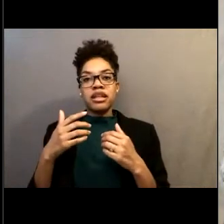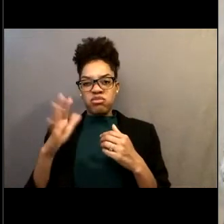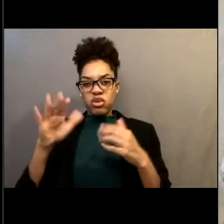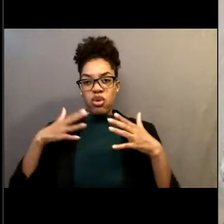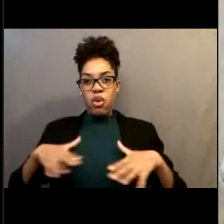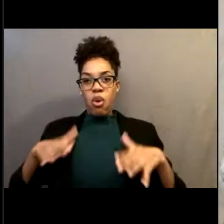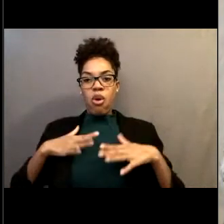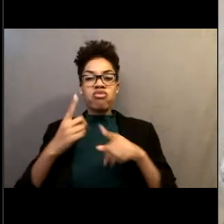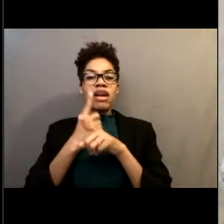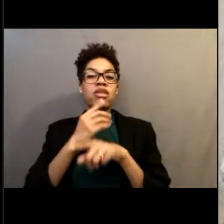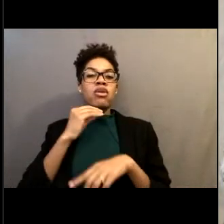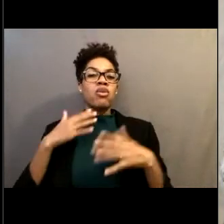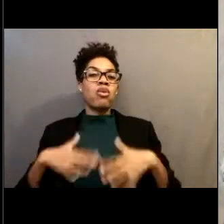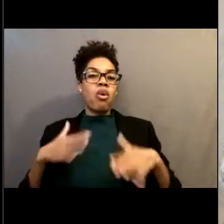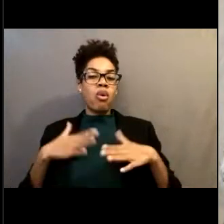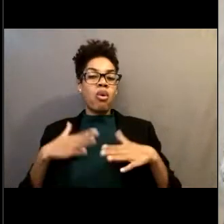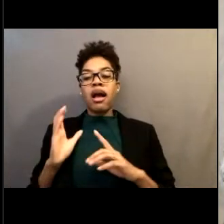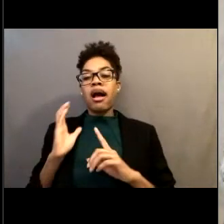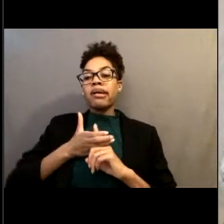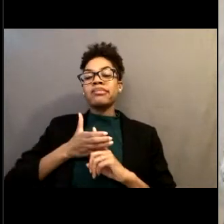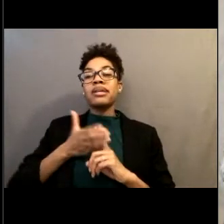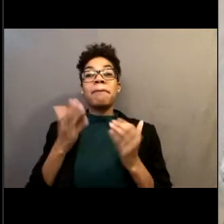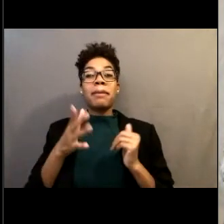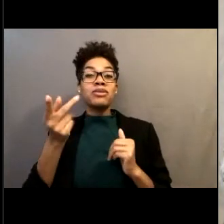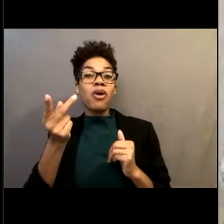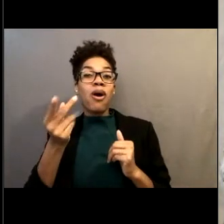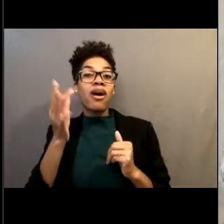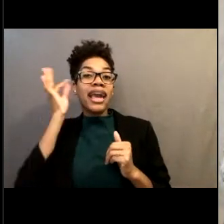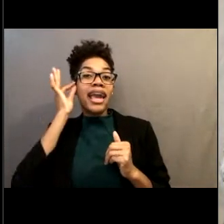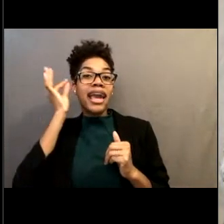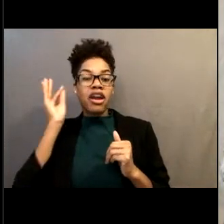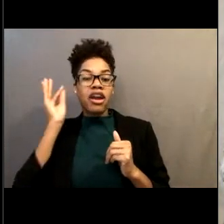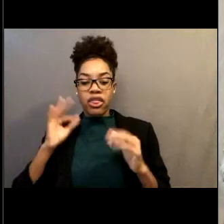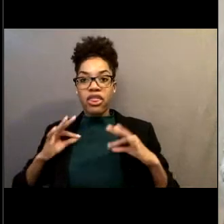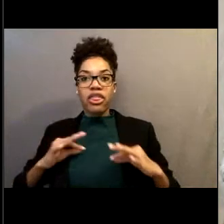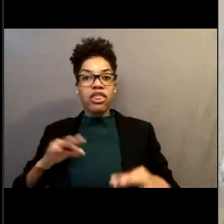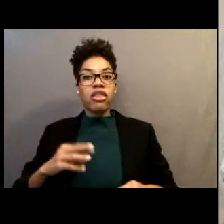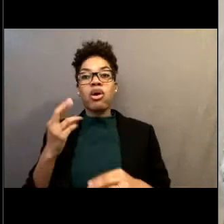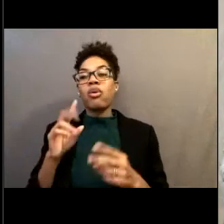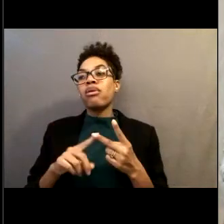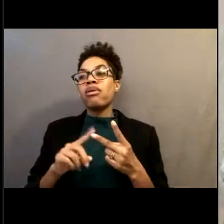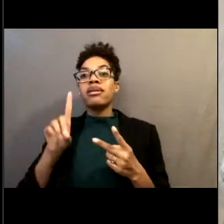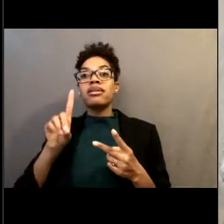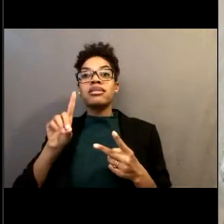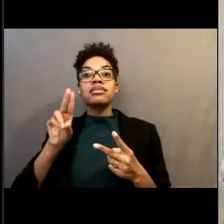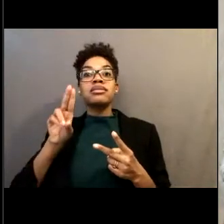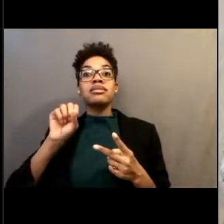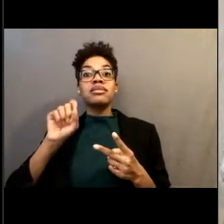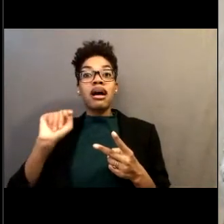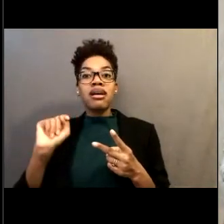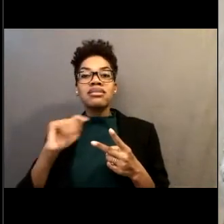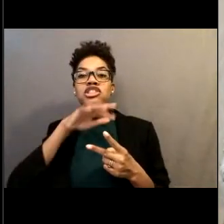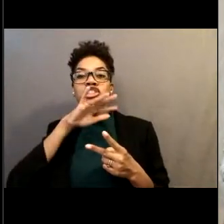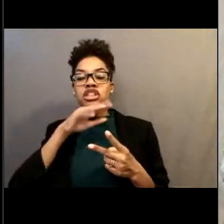or dust from the, just the trip on the way to work. So we put these, these suits on, and depending on the type of satellite,